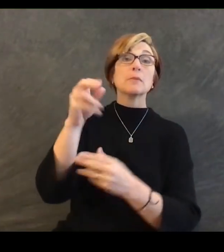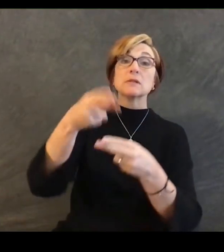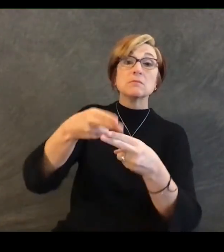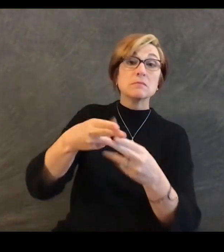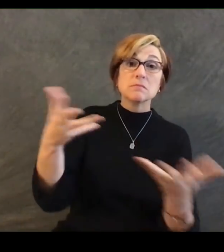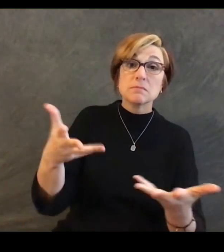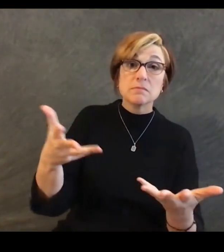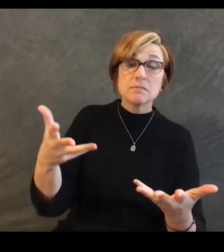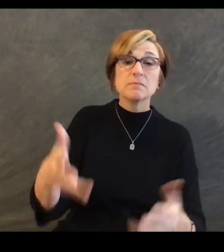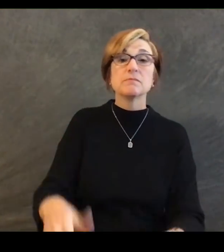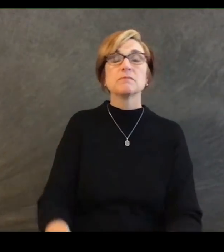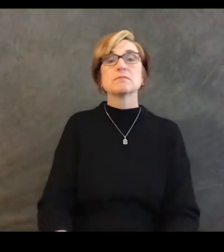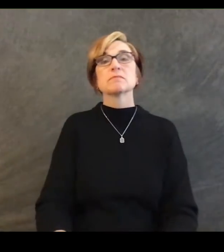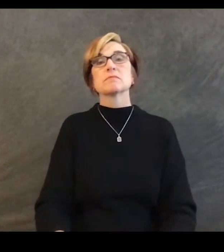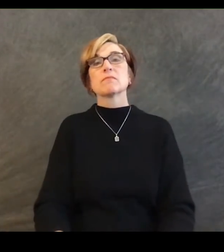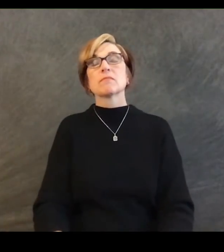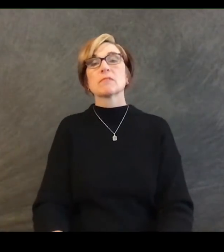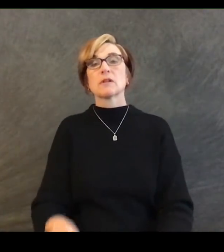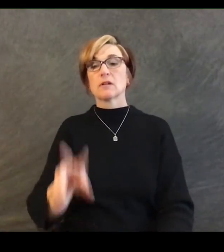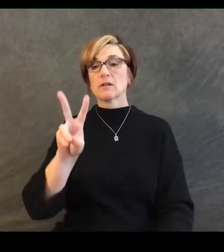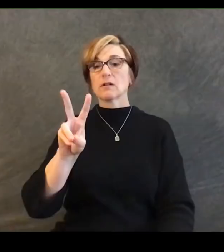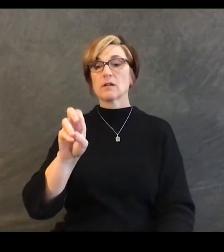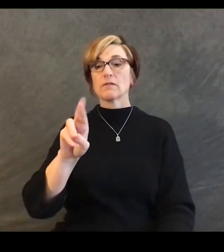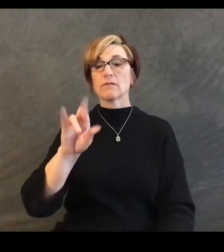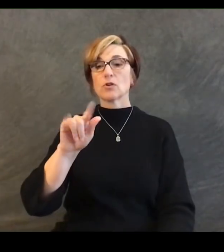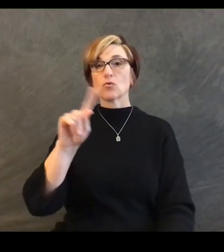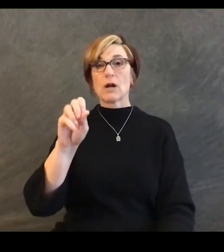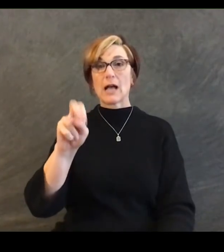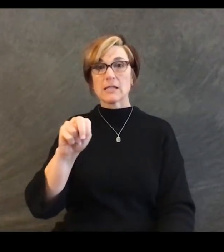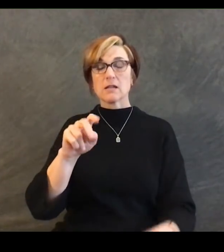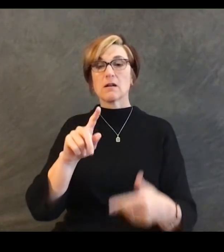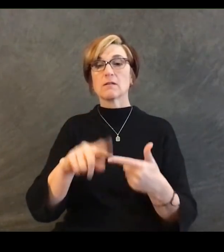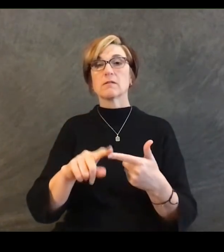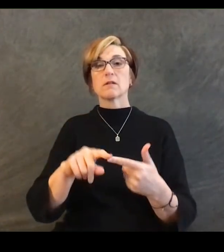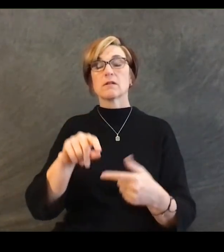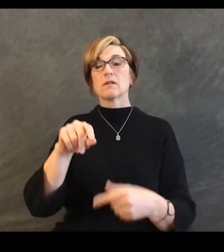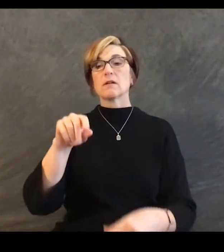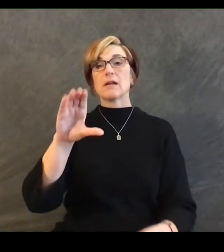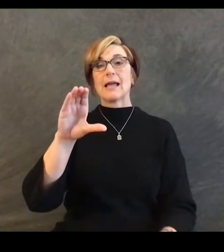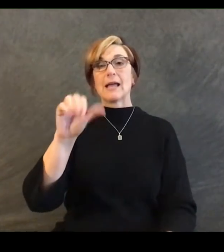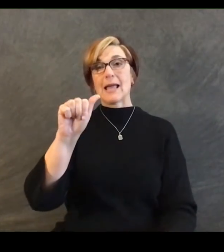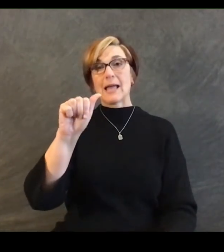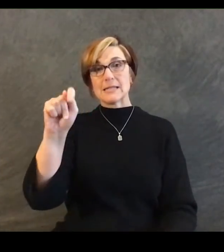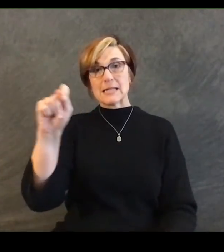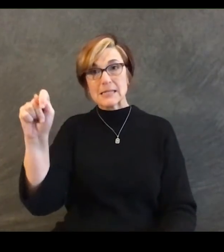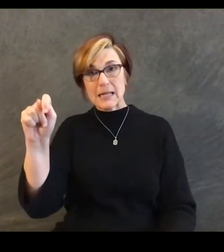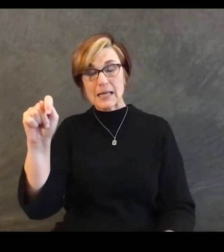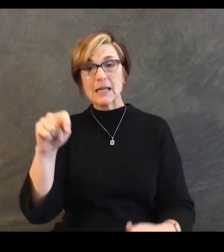vez berg of Verizon Communications Randall Stephenson of AT&T Mike sievert